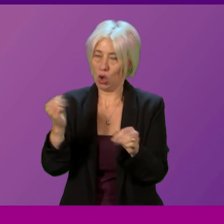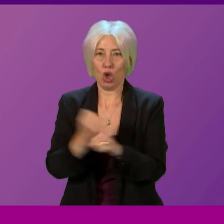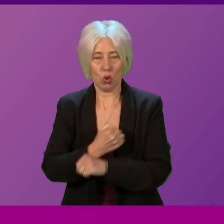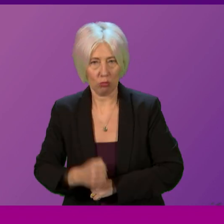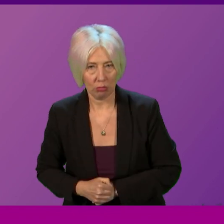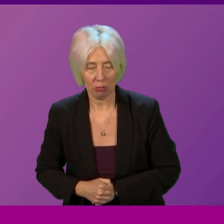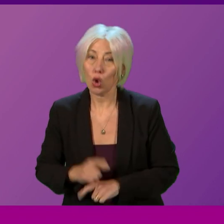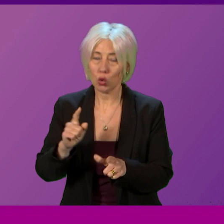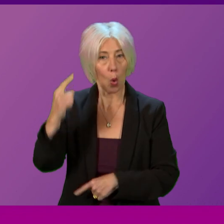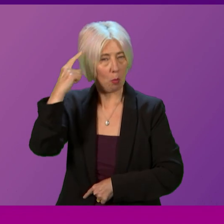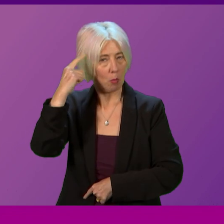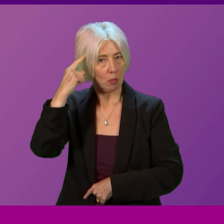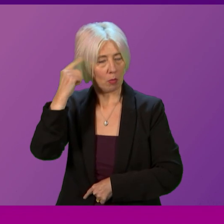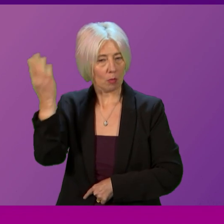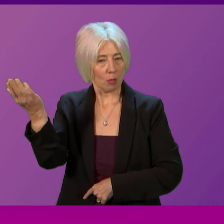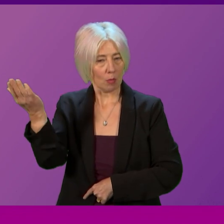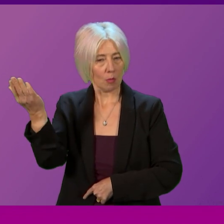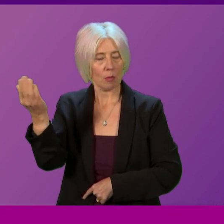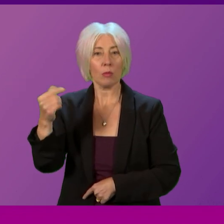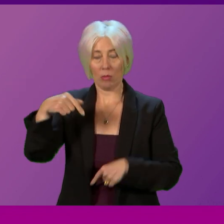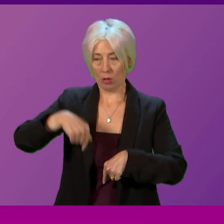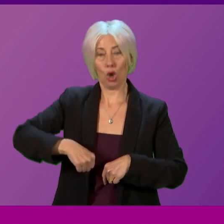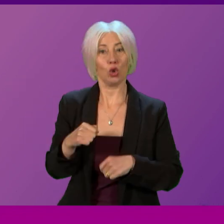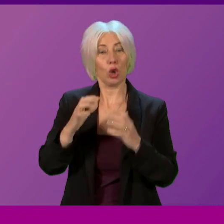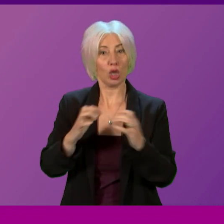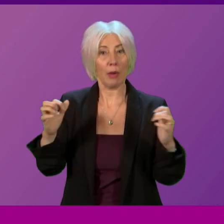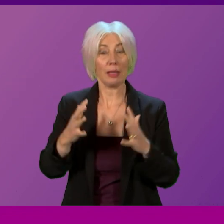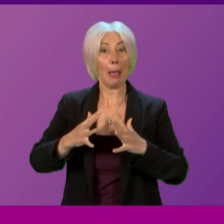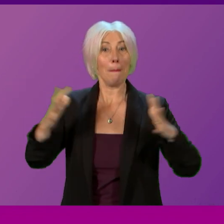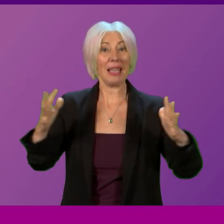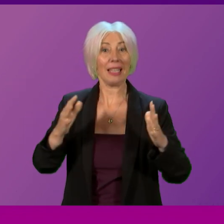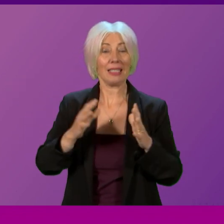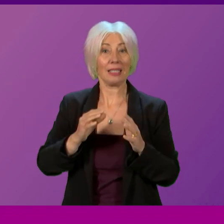With that in mind, this Scottish Parliament has the biggest-ever majority for an independence